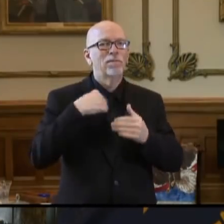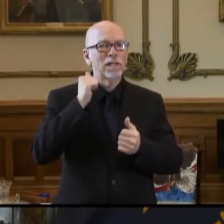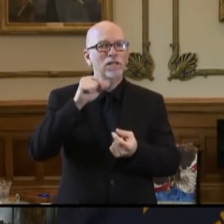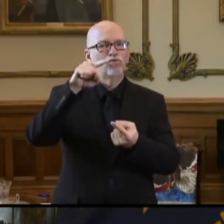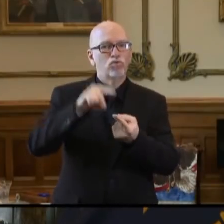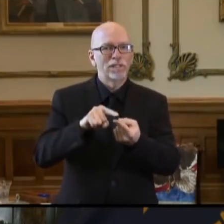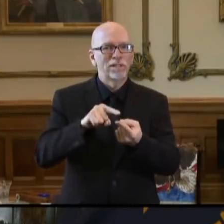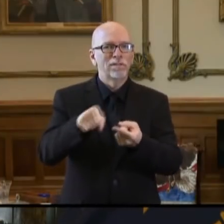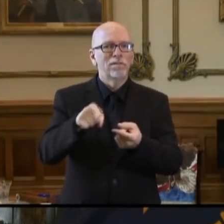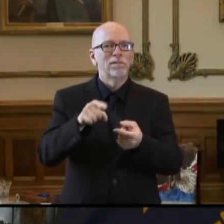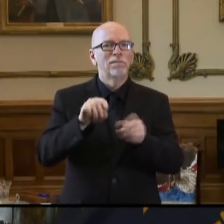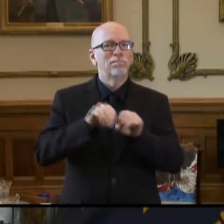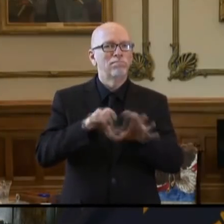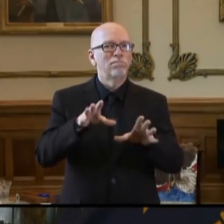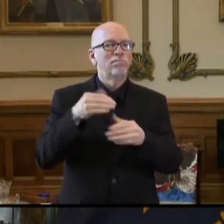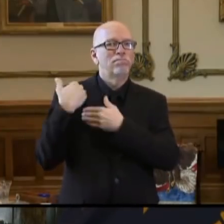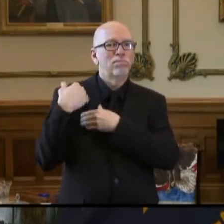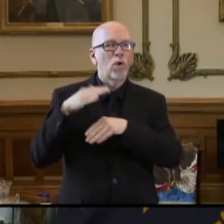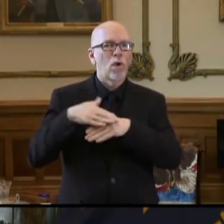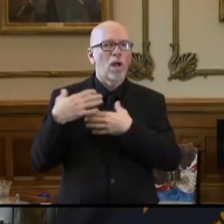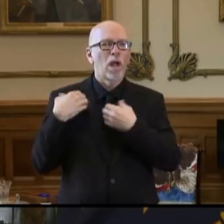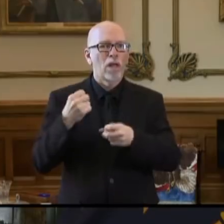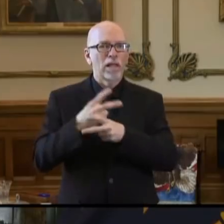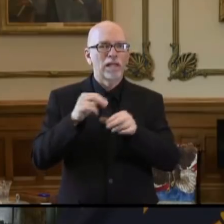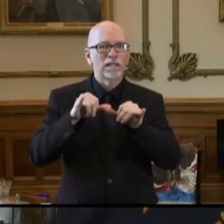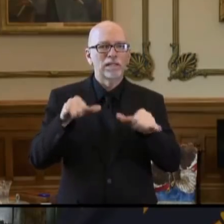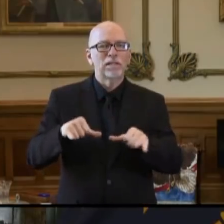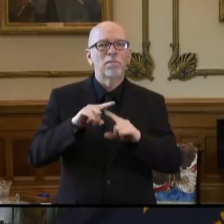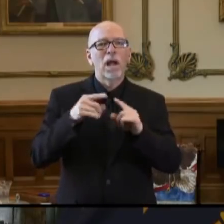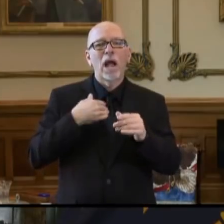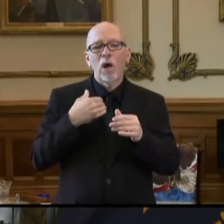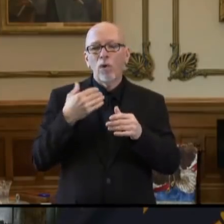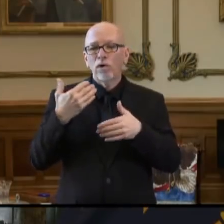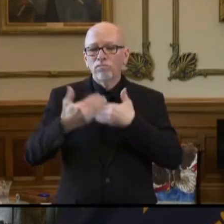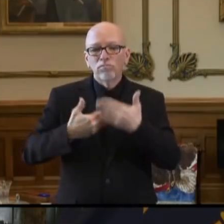BUT WE REALLY BELIEVE THAT WE'RE GOING TO BE ABLE TO FLATTEN THAT CURVE AND DECREASE